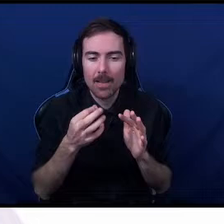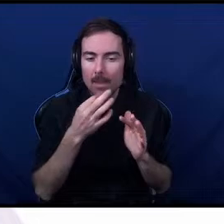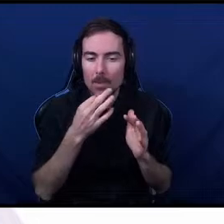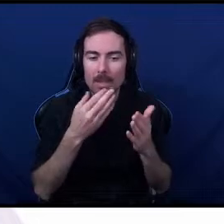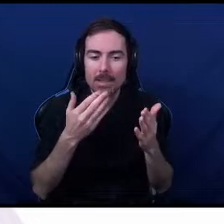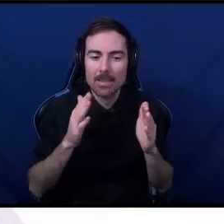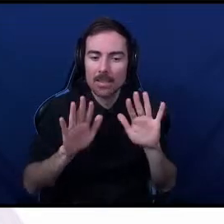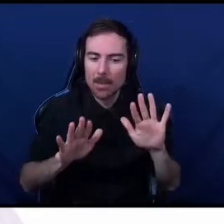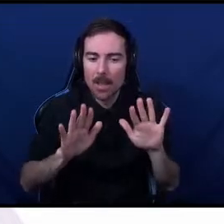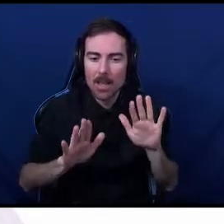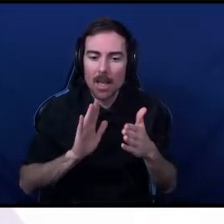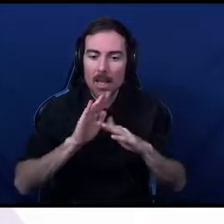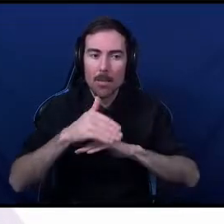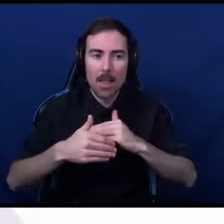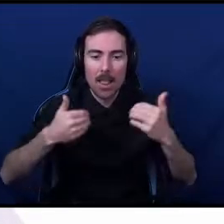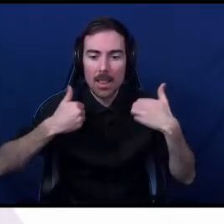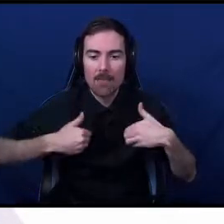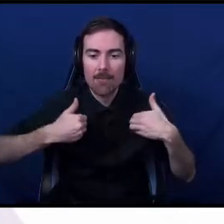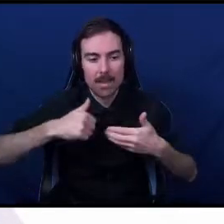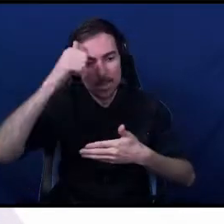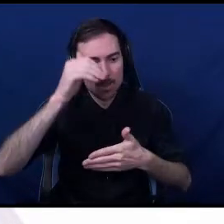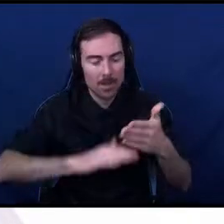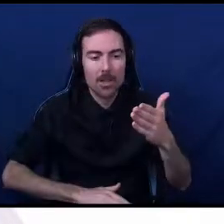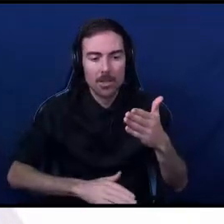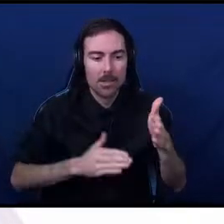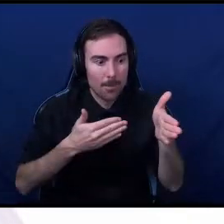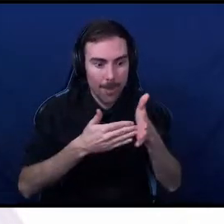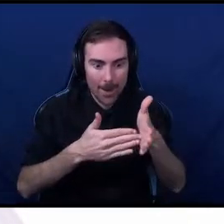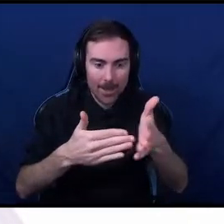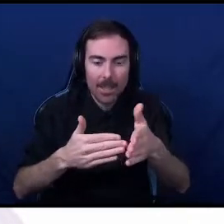experiences and barriers and challenges that every individual